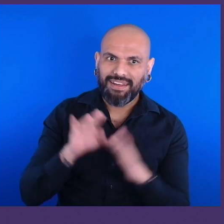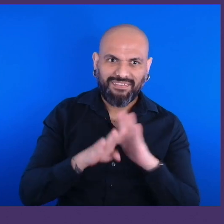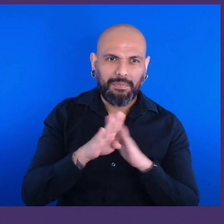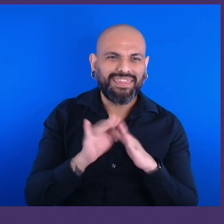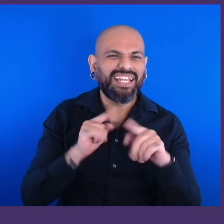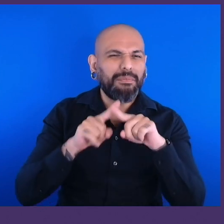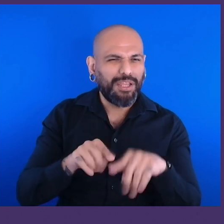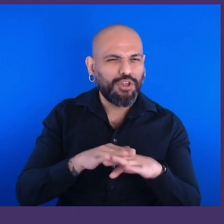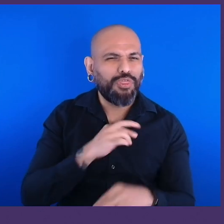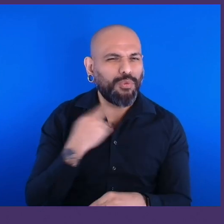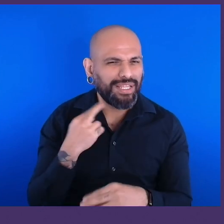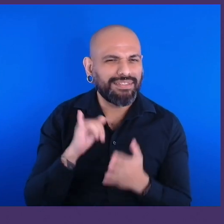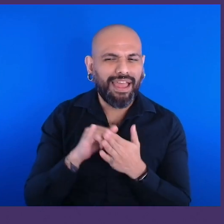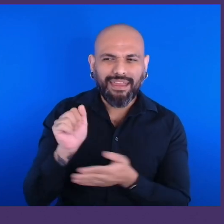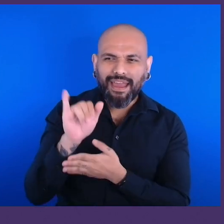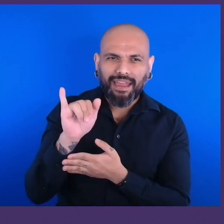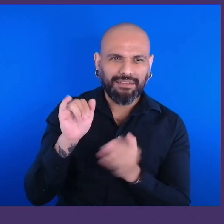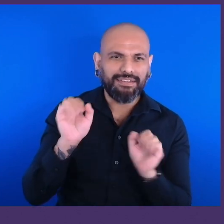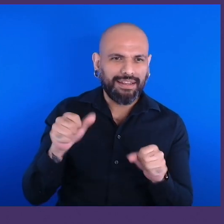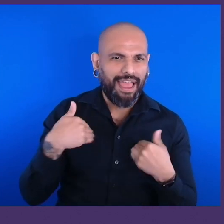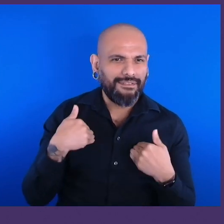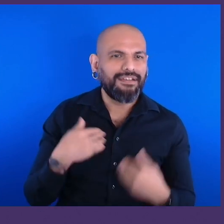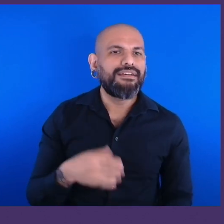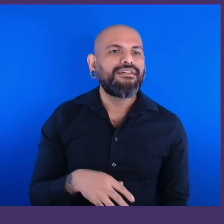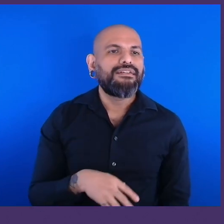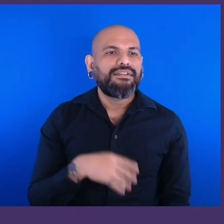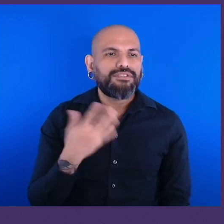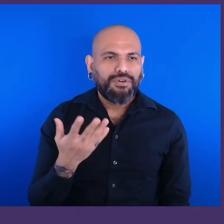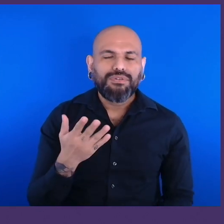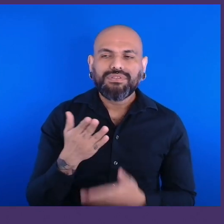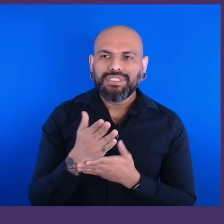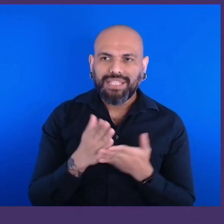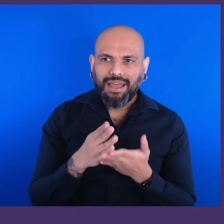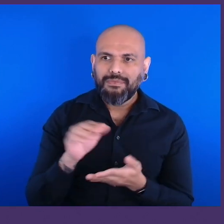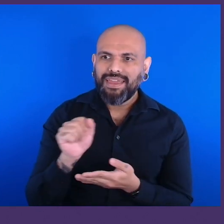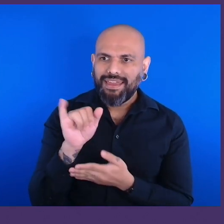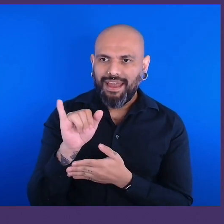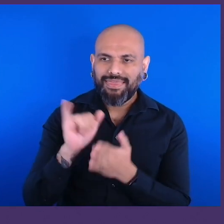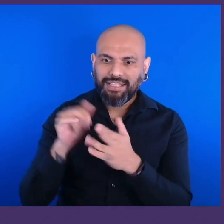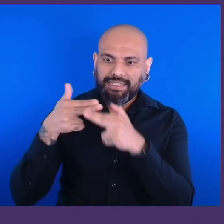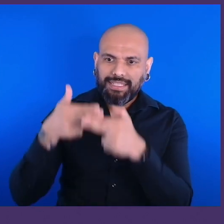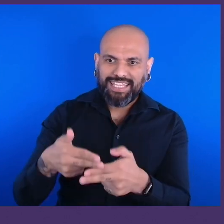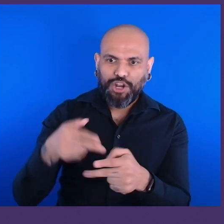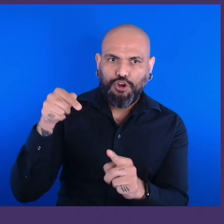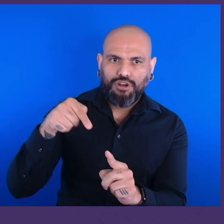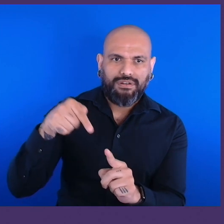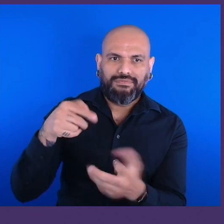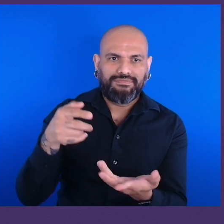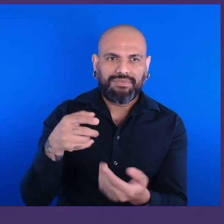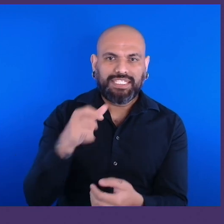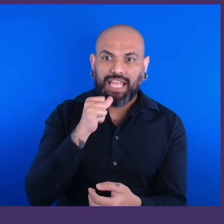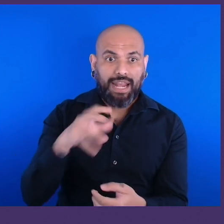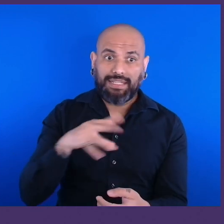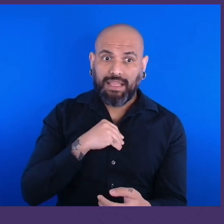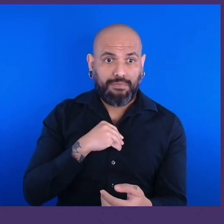So, there are some AI that is considered not acceptable because it puts unacceptable risk.